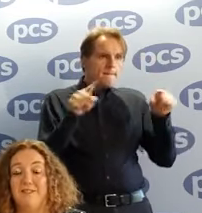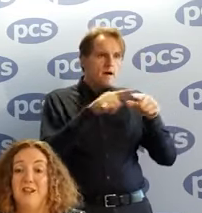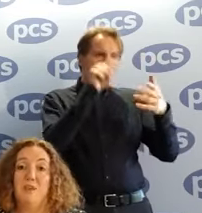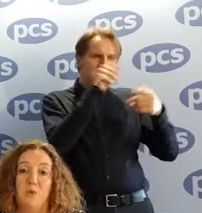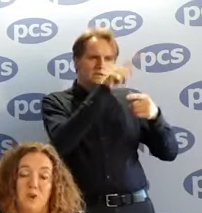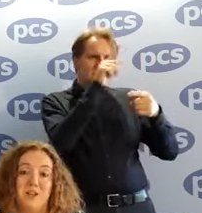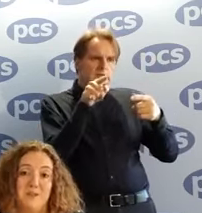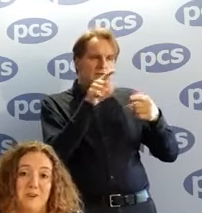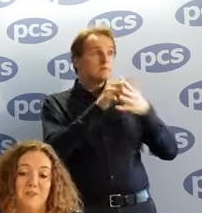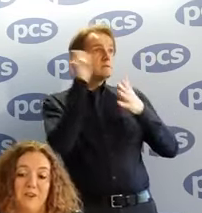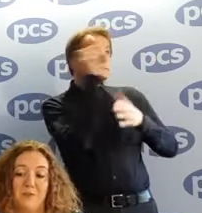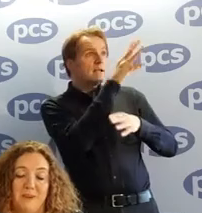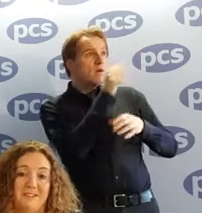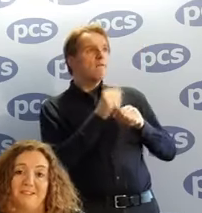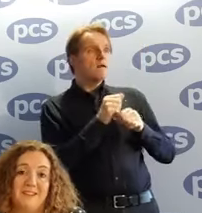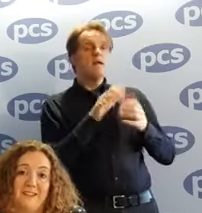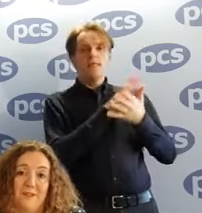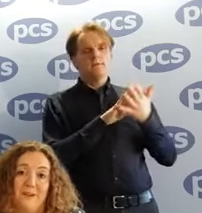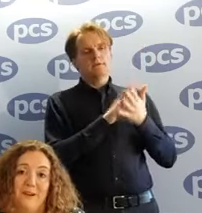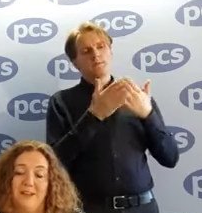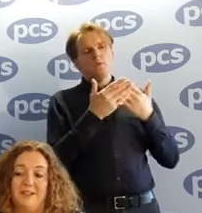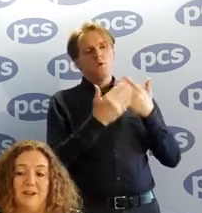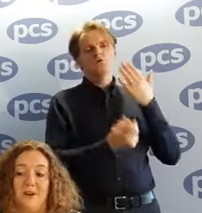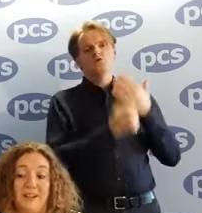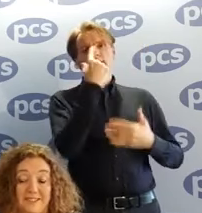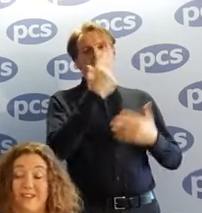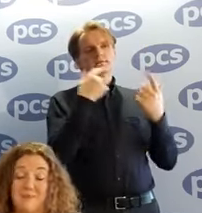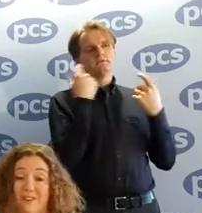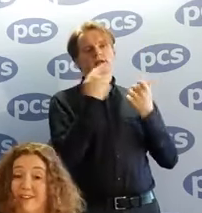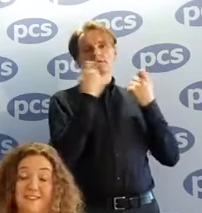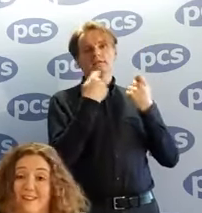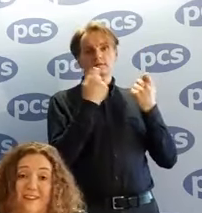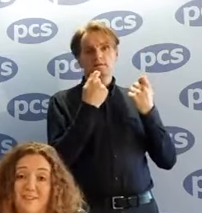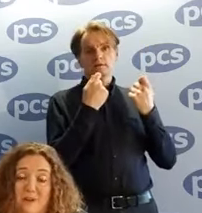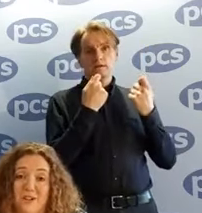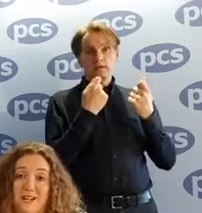off the more chance we've got of being successful. So I accept that it is a big